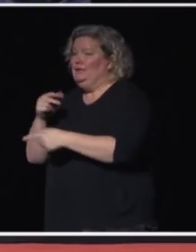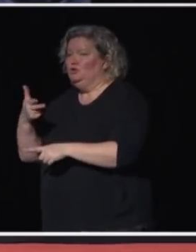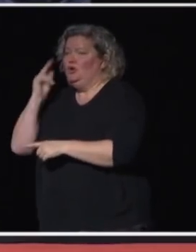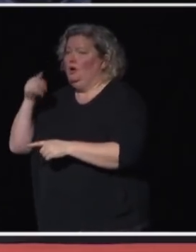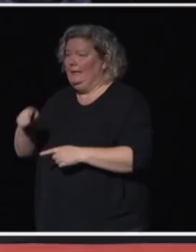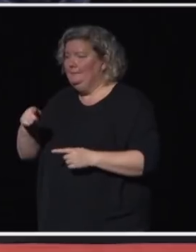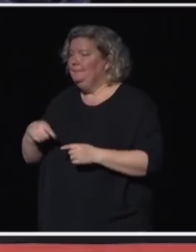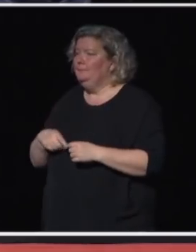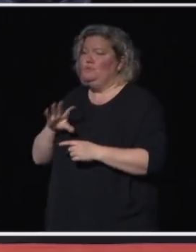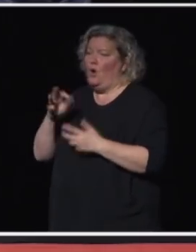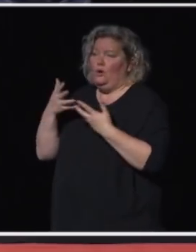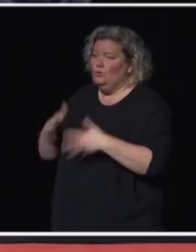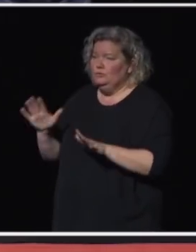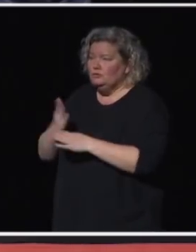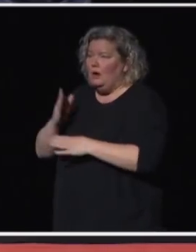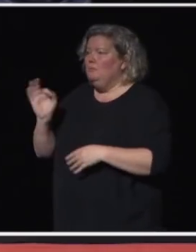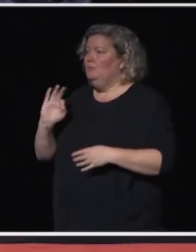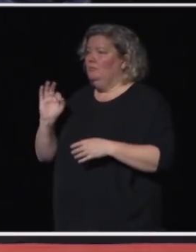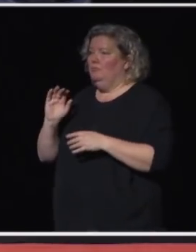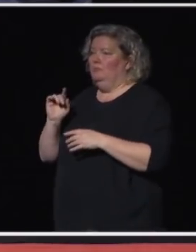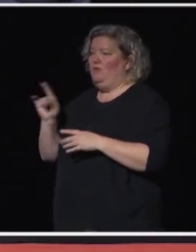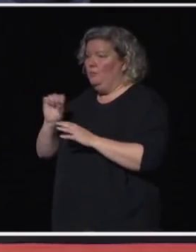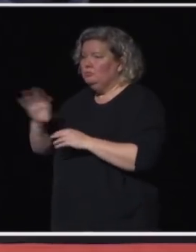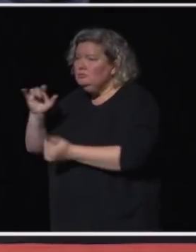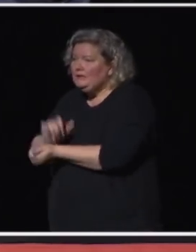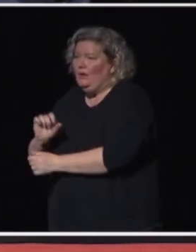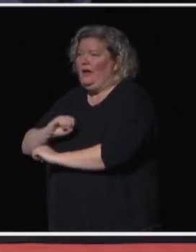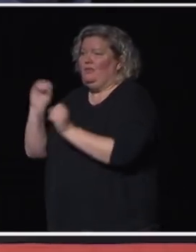No charges were pressed. And life went on. Without Prince.